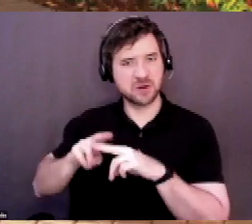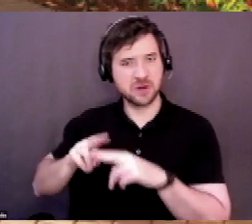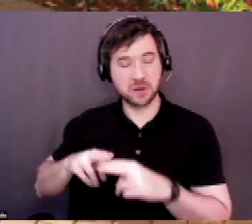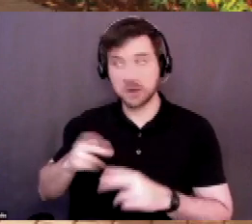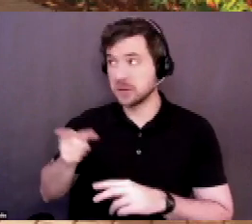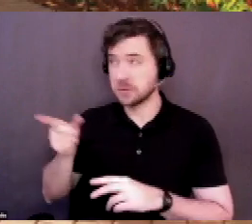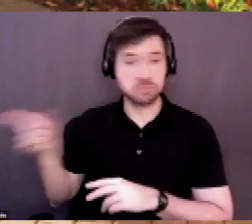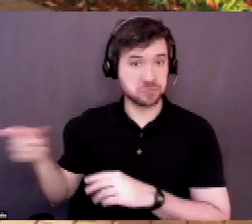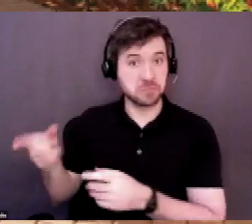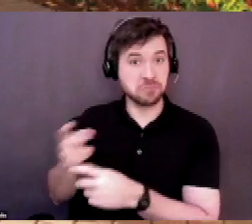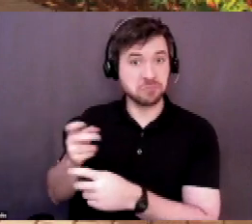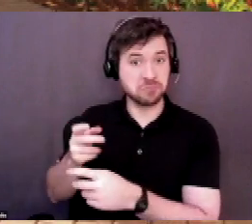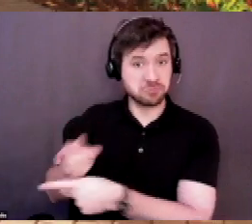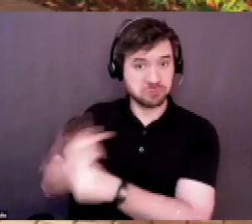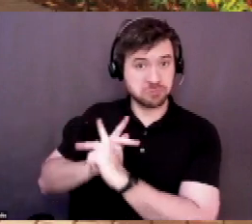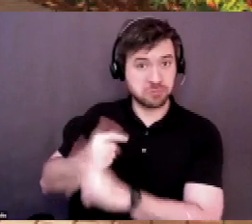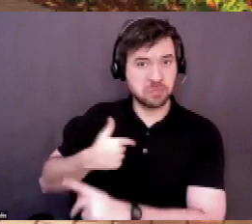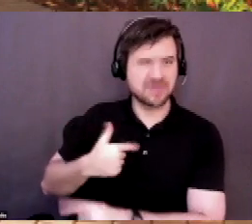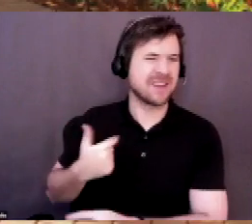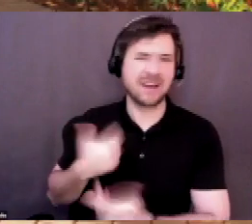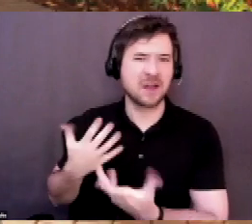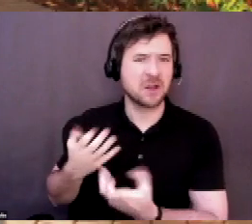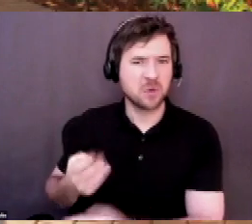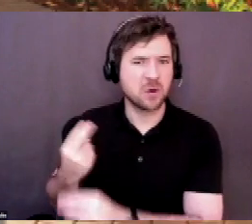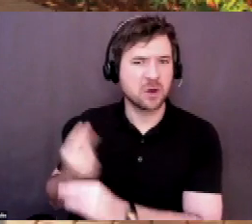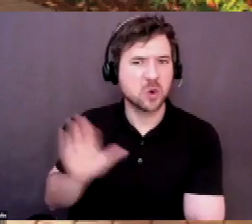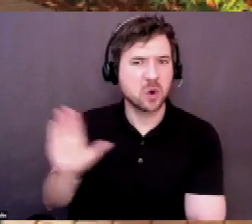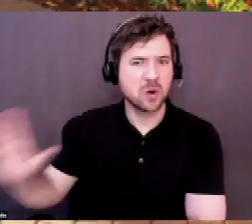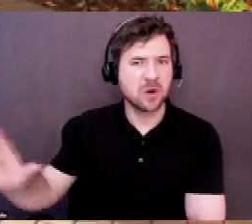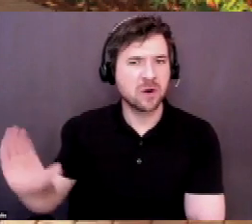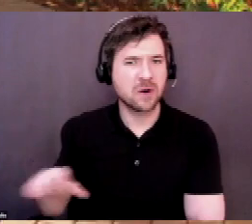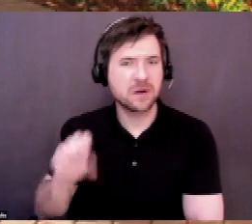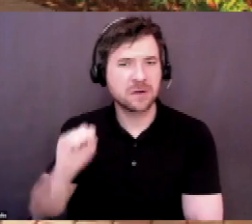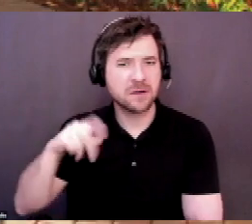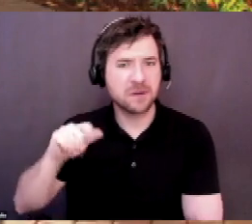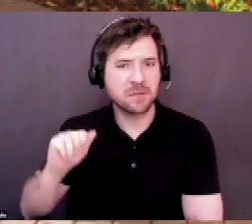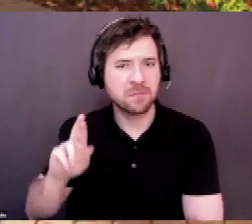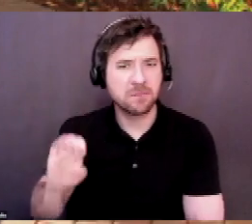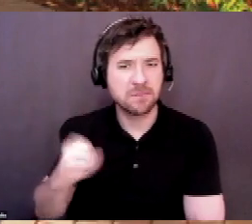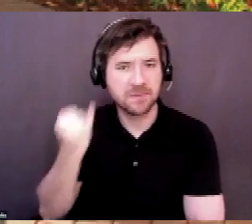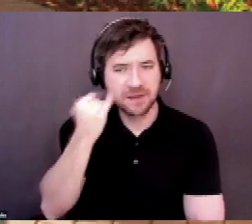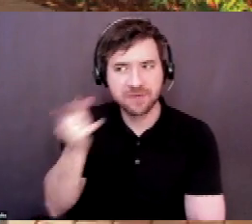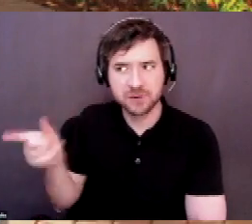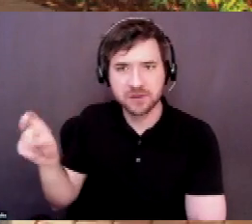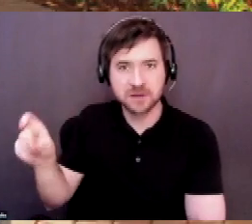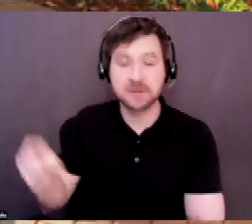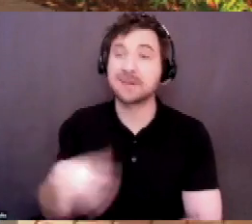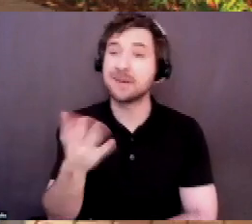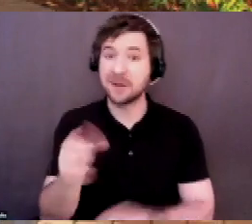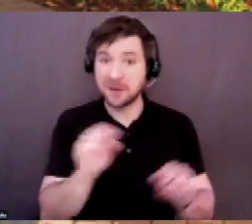but my mobility was a huge thing. And then, you know, well, you're pregnant and I'm going to share